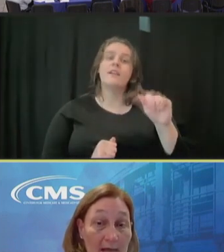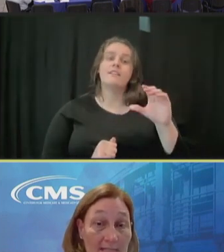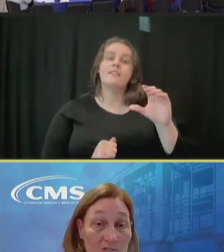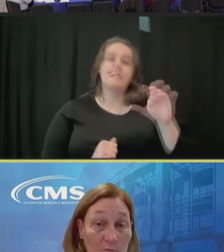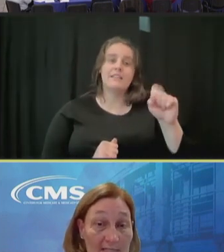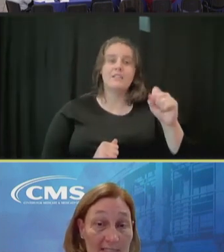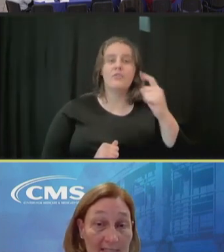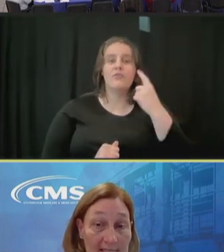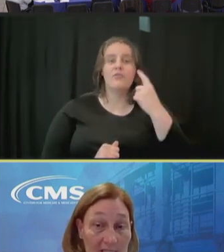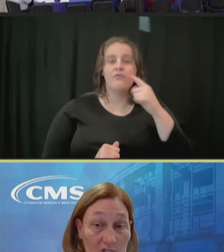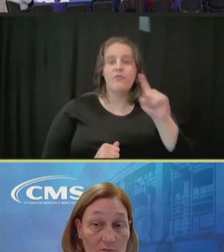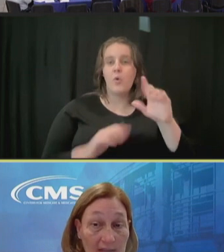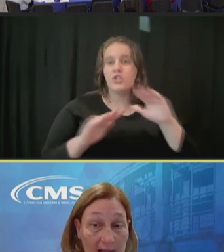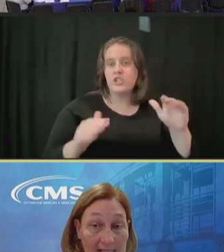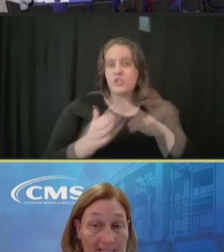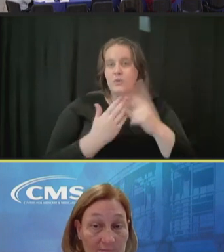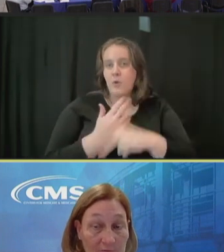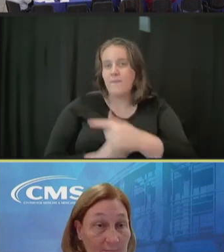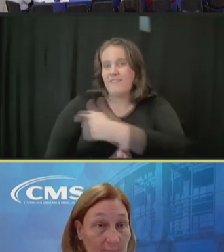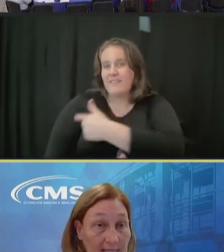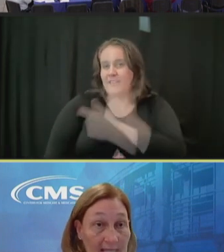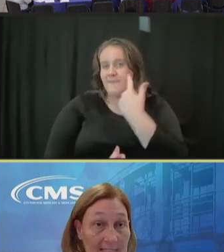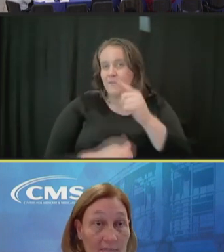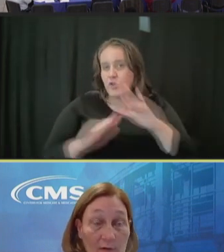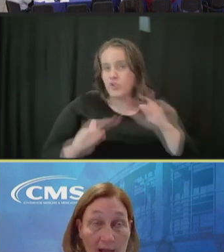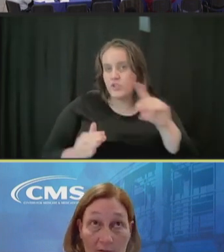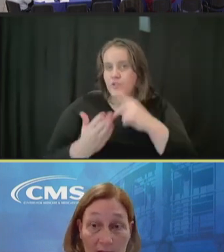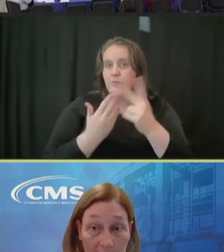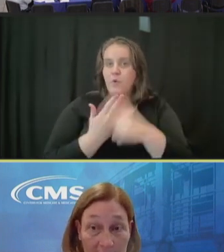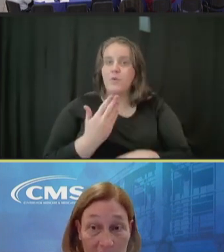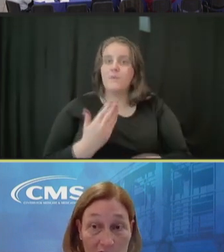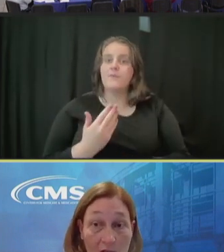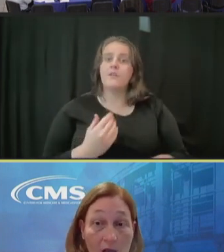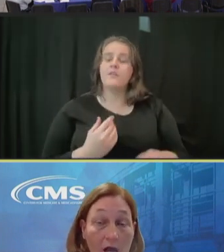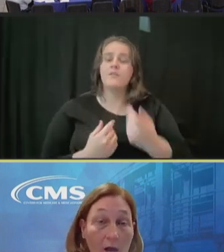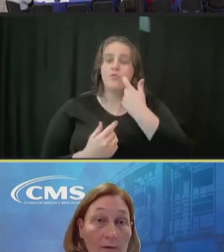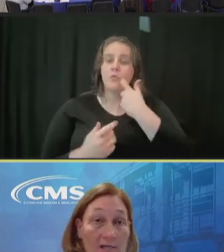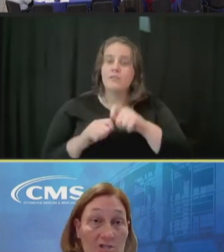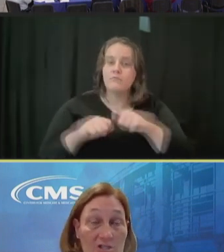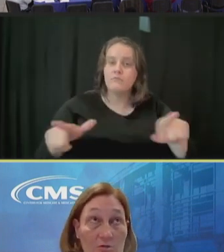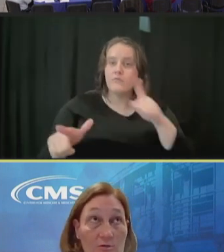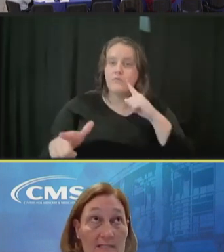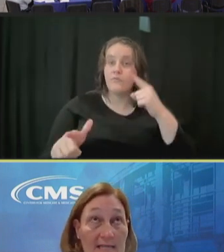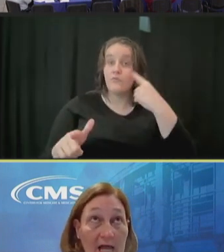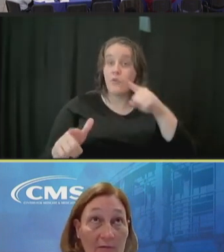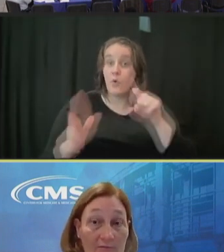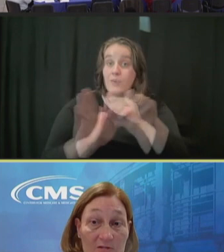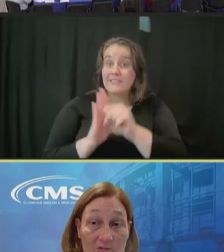CMS has recently issued guidance for states around coverage. We issued a state health